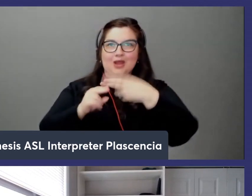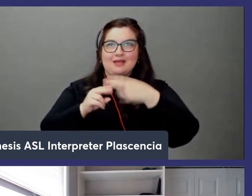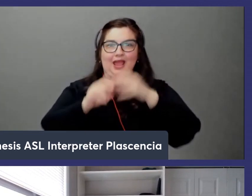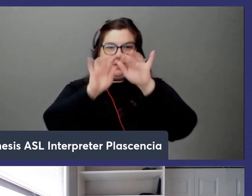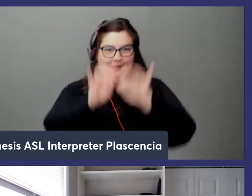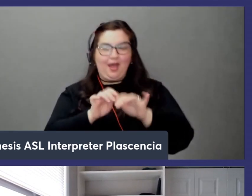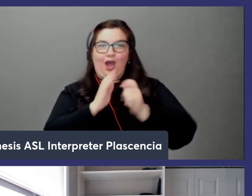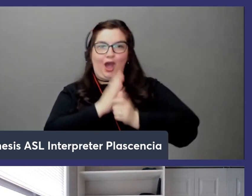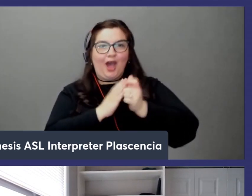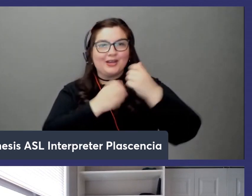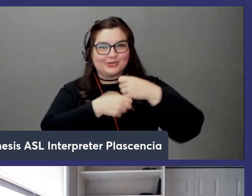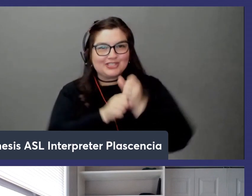Yeah, that'd be awesome.